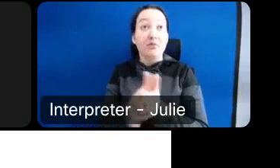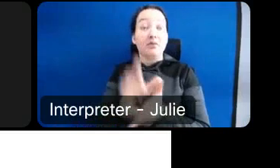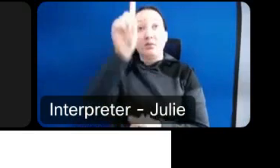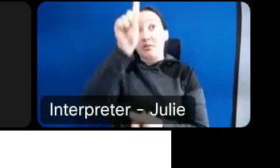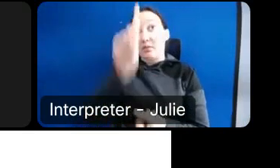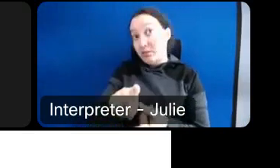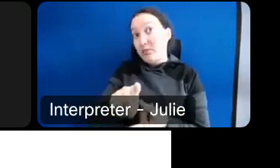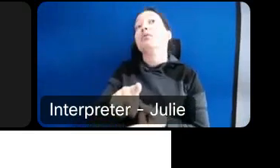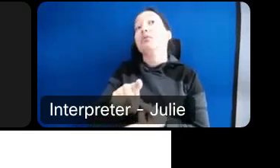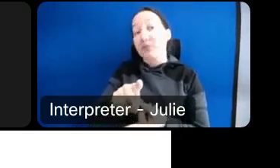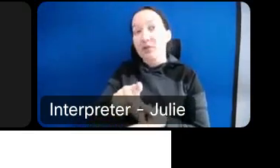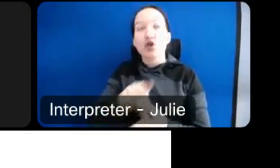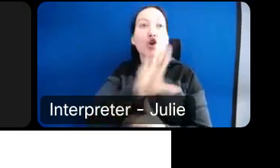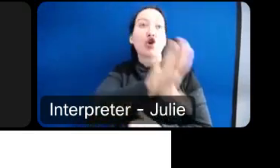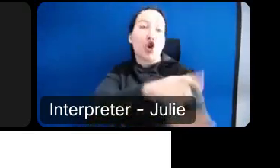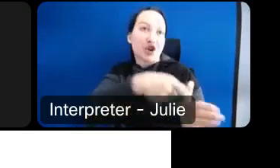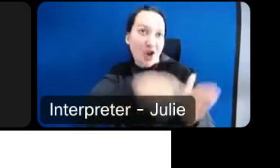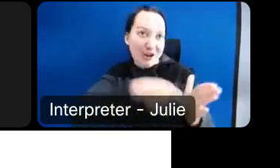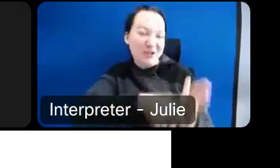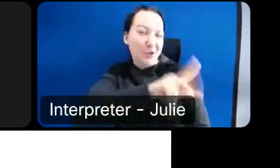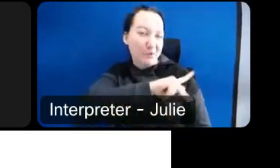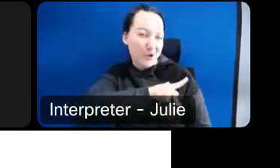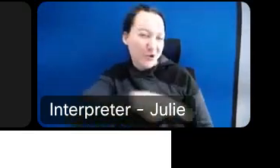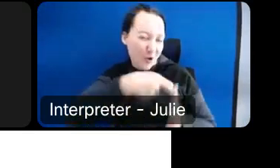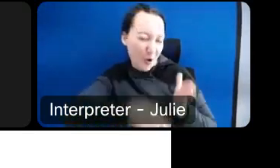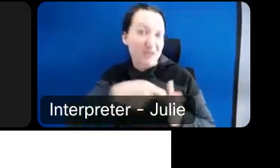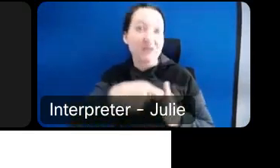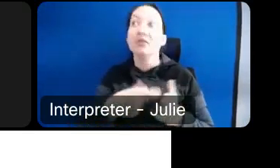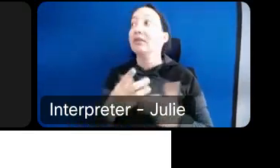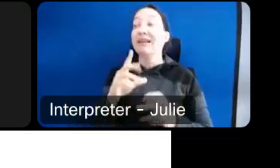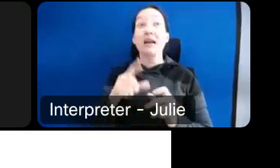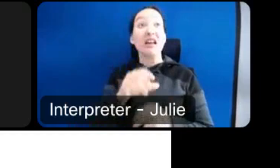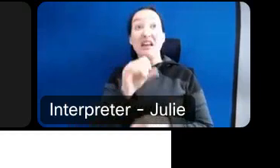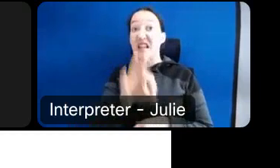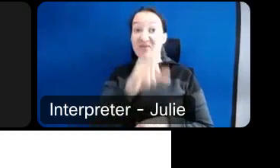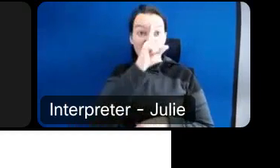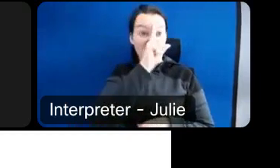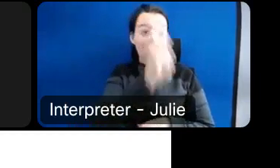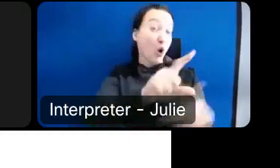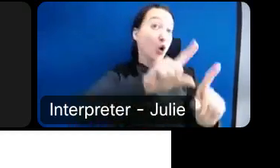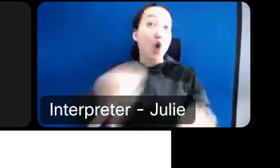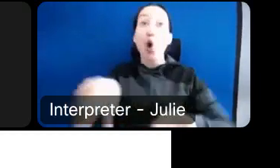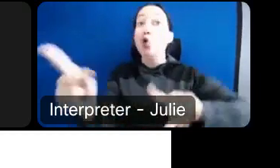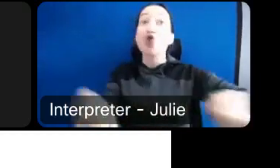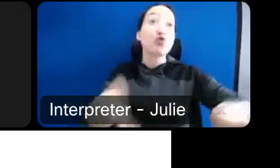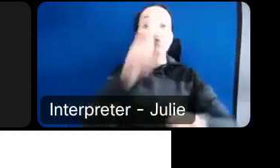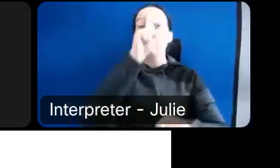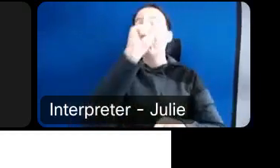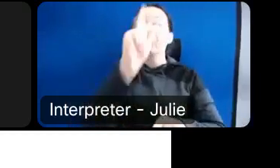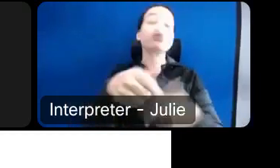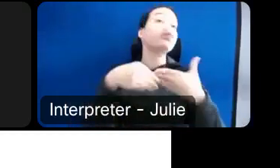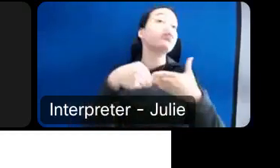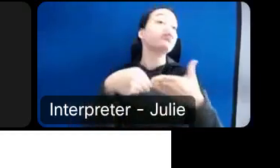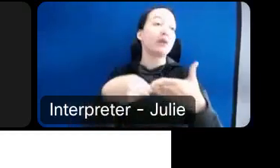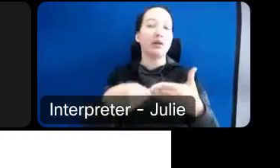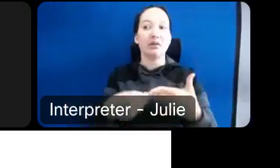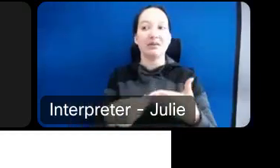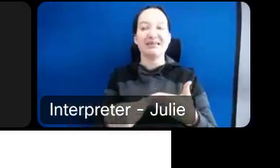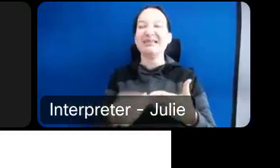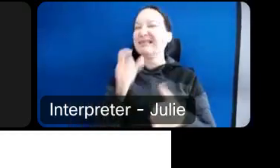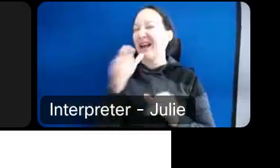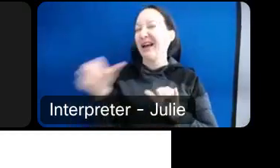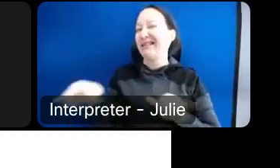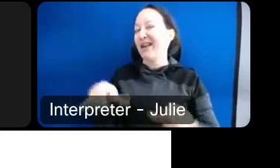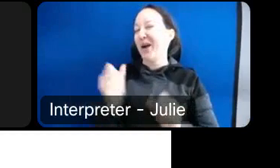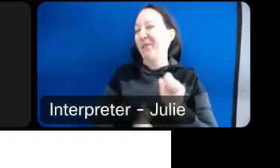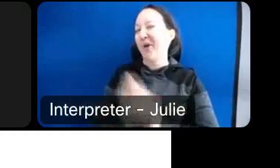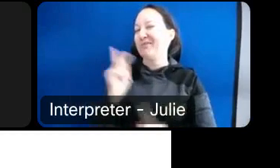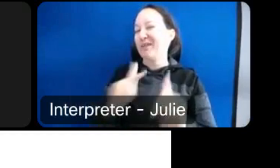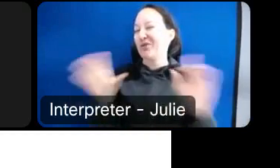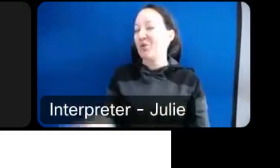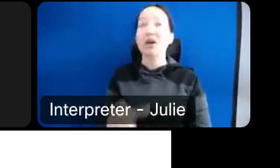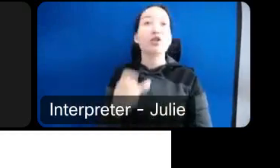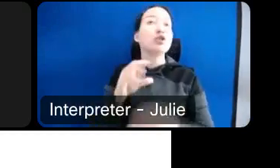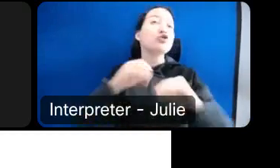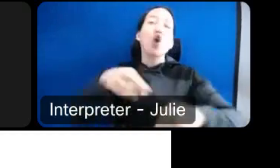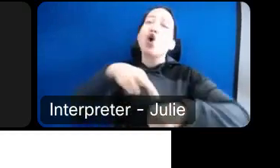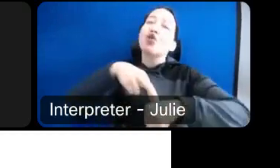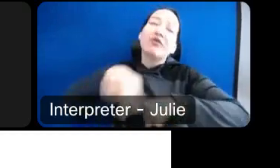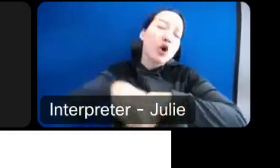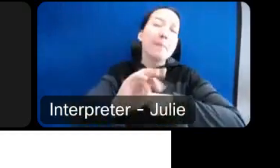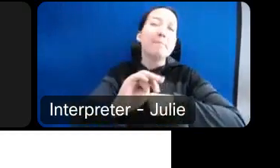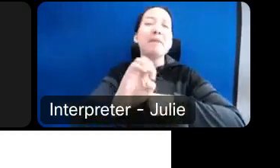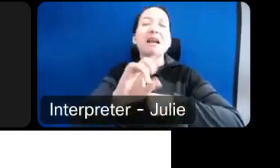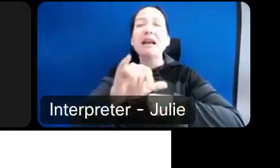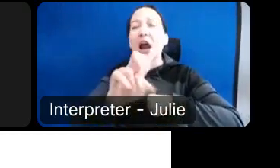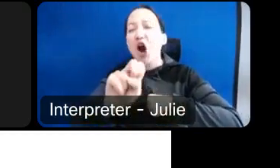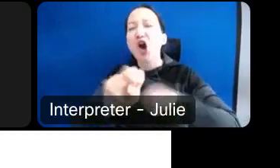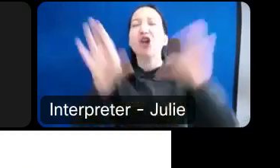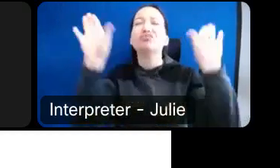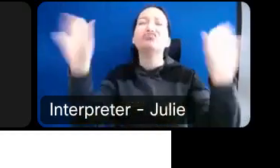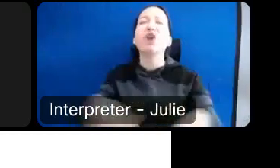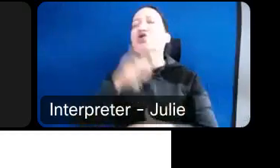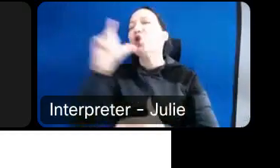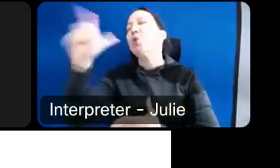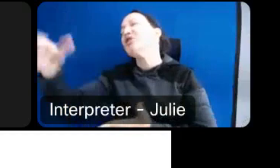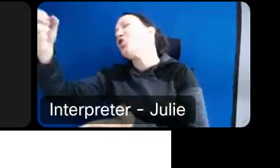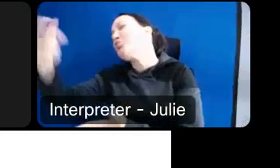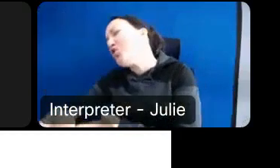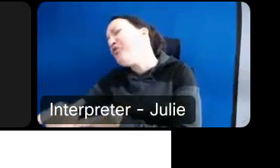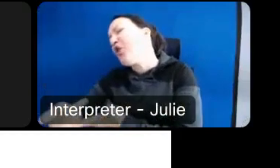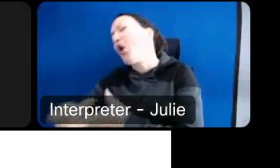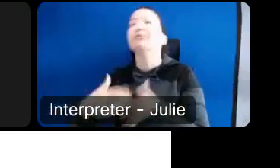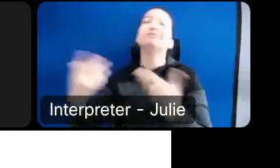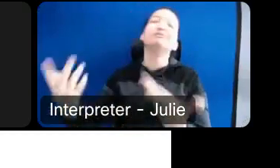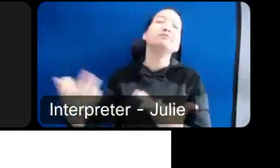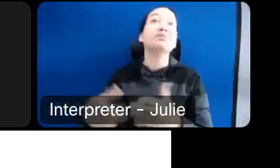Your costs, because the assumption is the ability to go anywhere you want, whenever you want, right they're unlike what most of us are used to. There are no referrals in Medicare. You don't need anybody's approval you want to see a neurosurgeon.